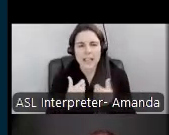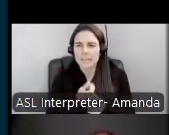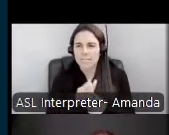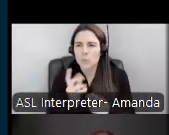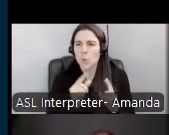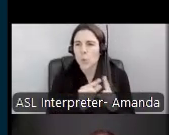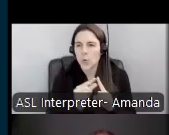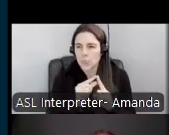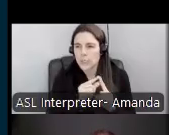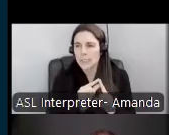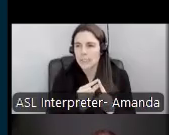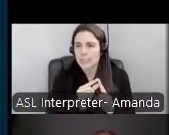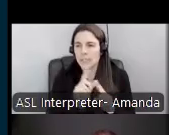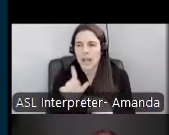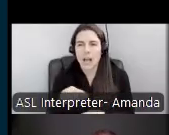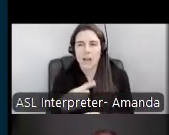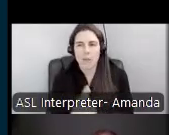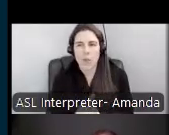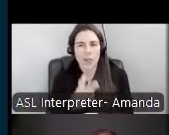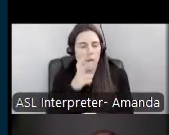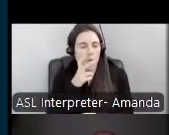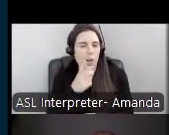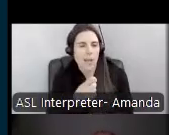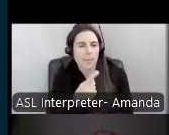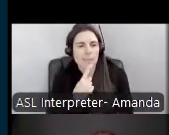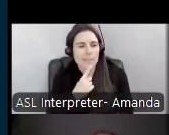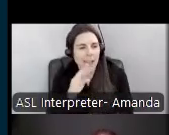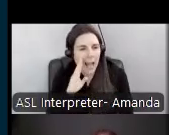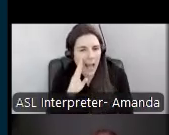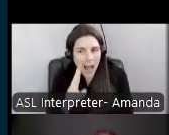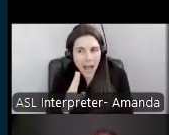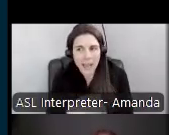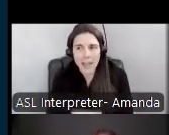our visits only heard him say, like, hi, no,